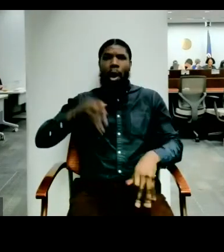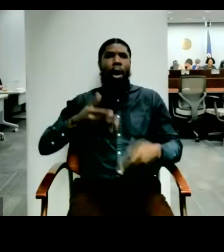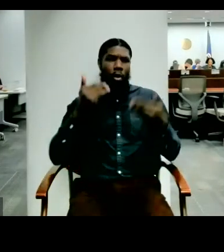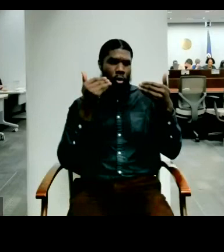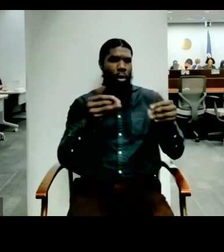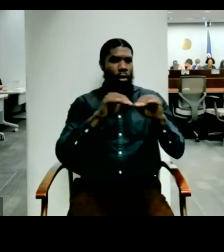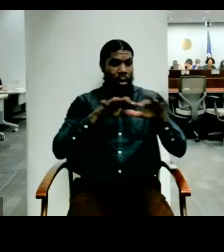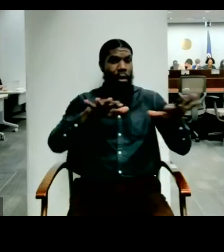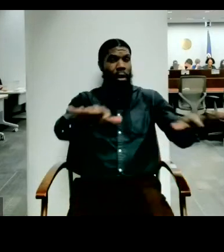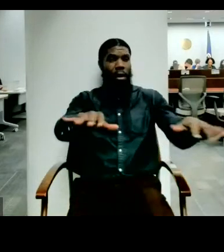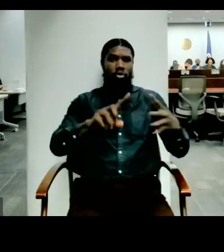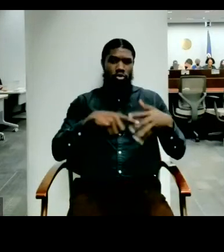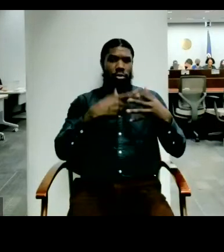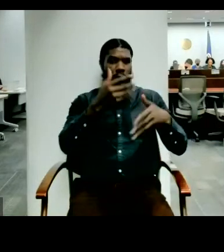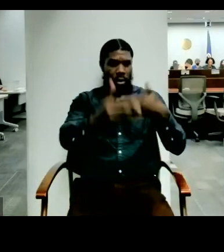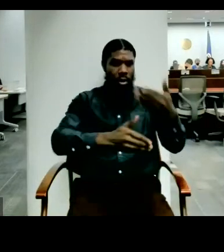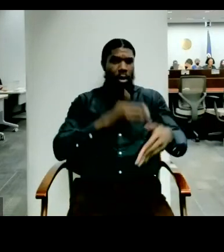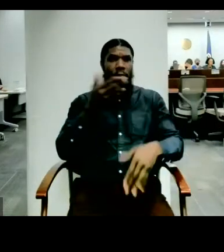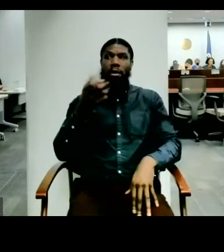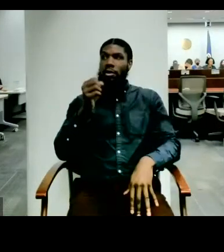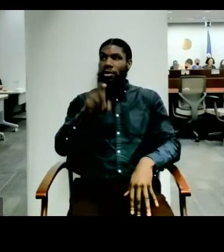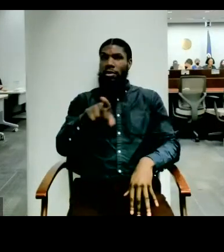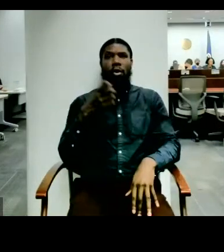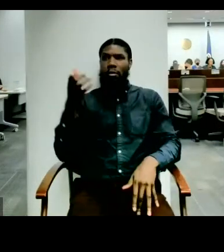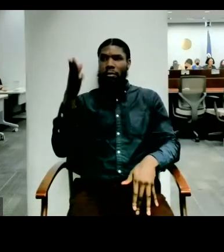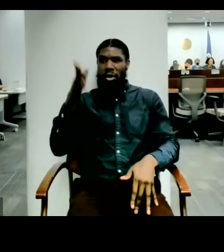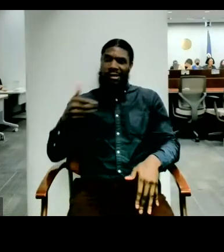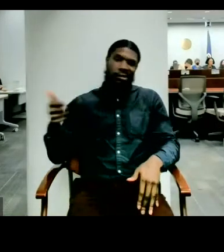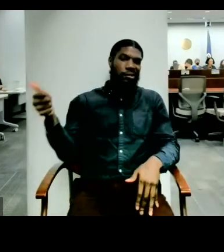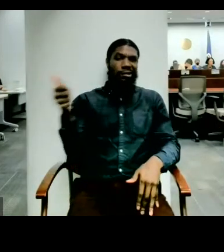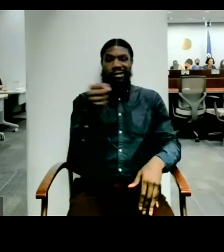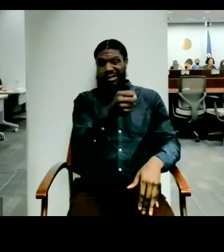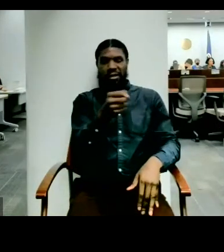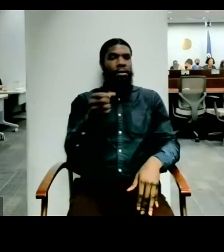up to the table and directed what we all had to do. That should not be repeated this time.